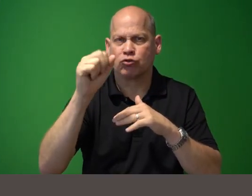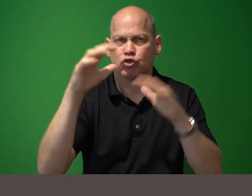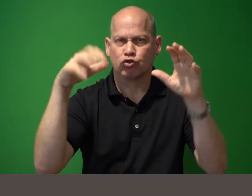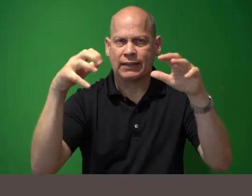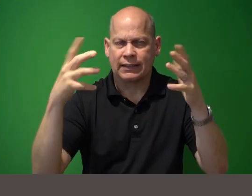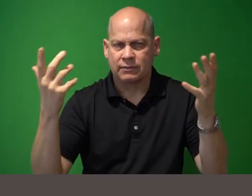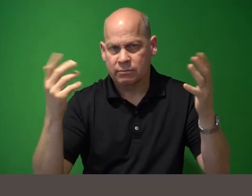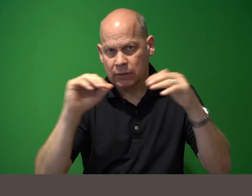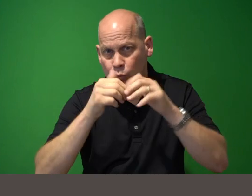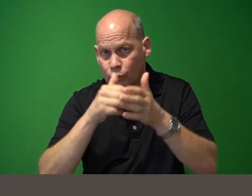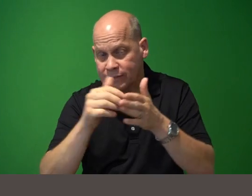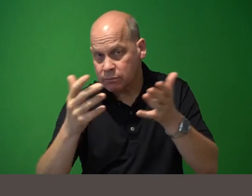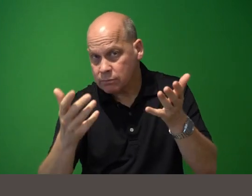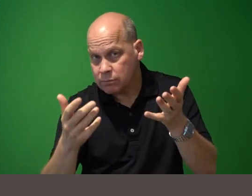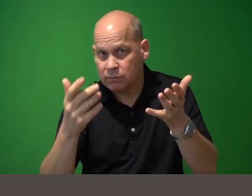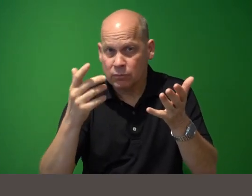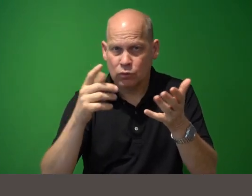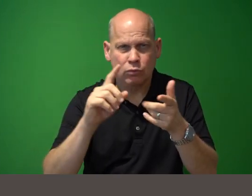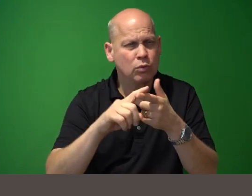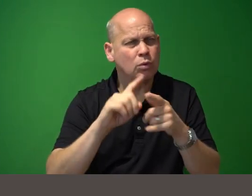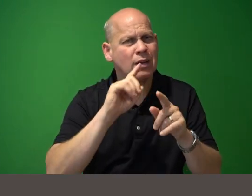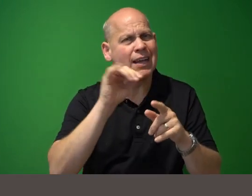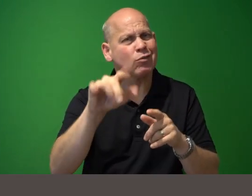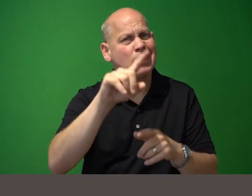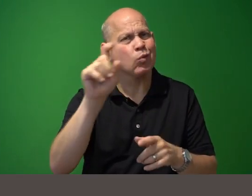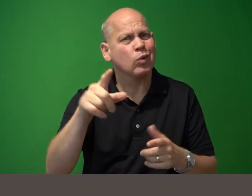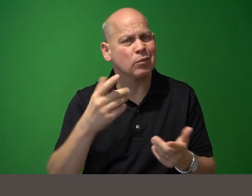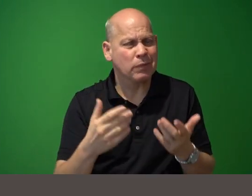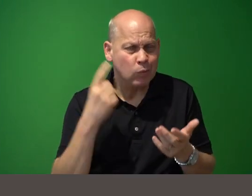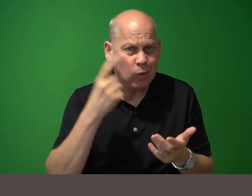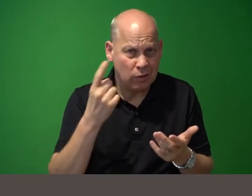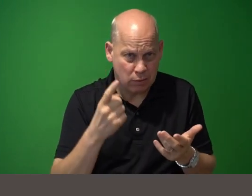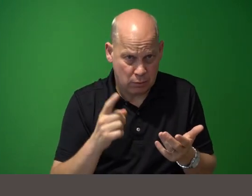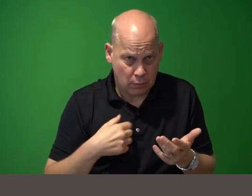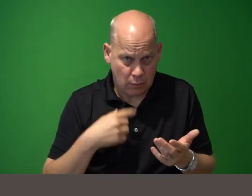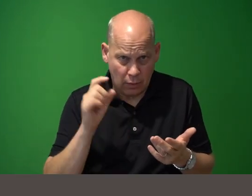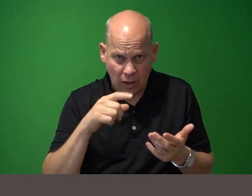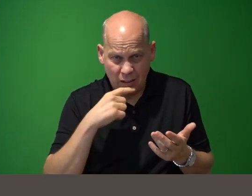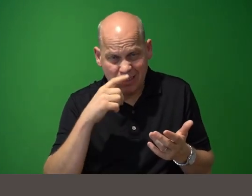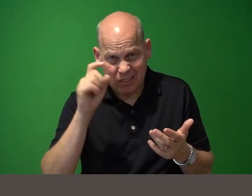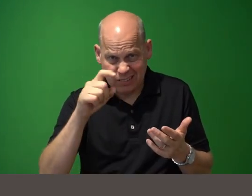So in order to answer these questions, you may wonder, do you need a really long history here?